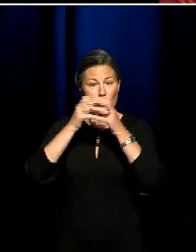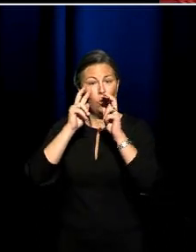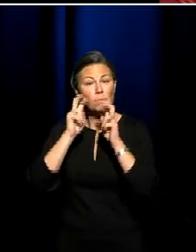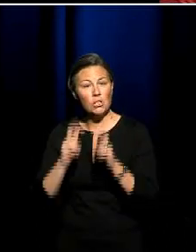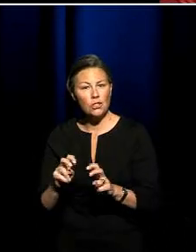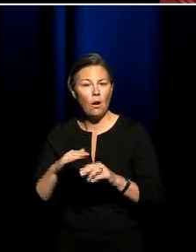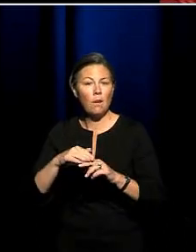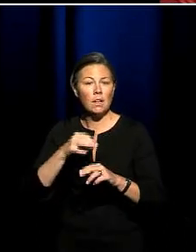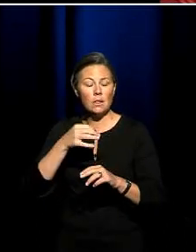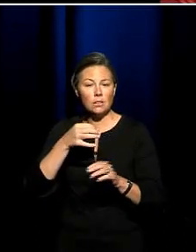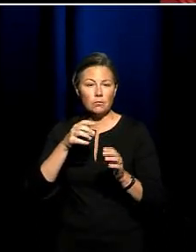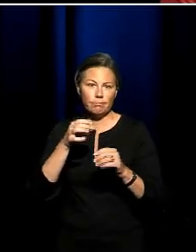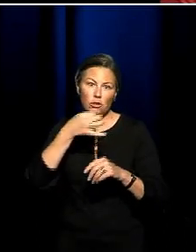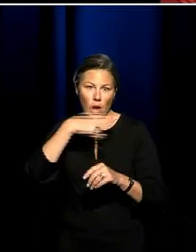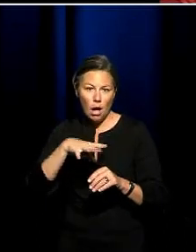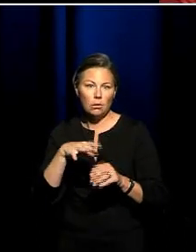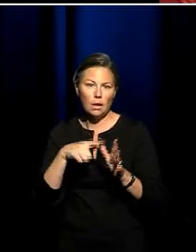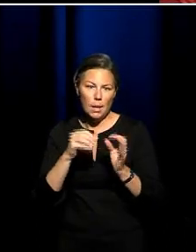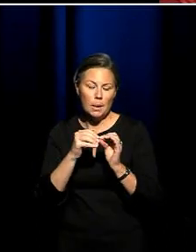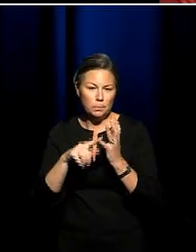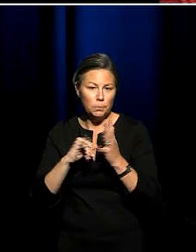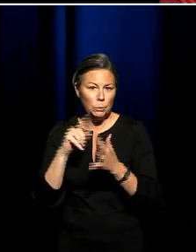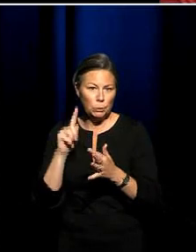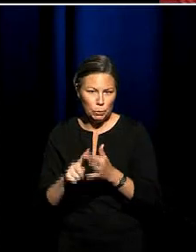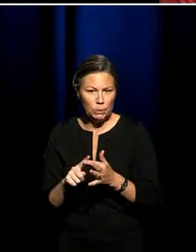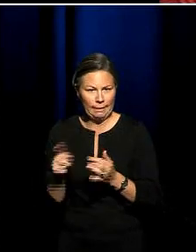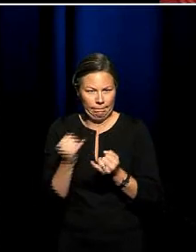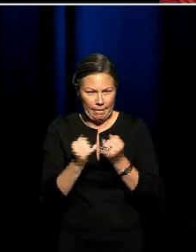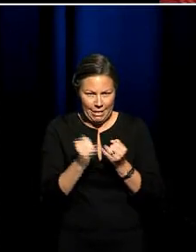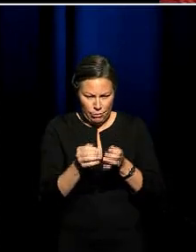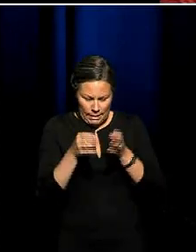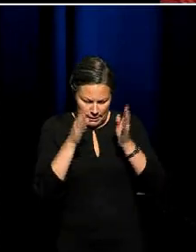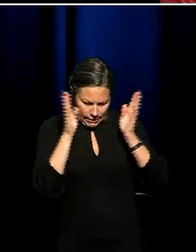commencing its work, was required to focus on the systemic failure by